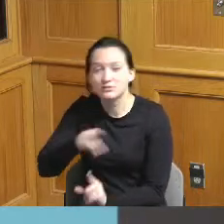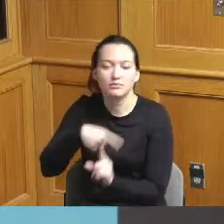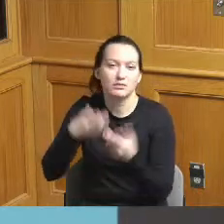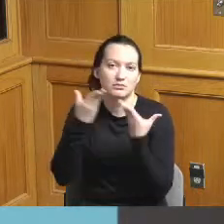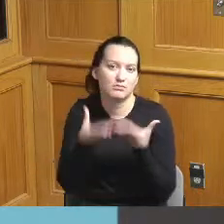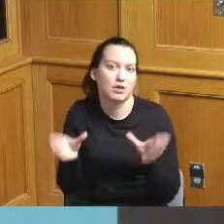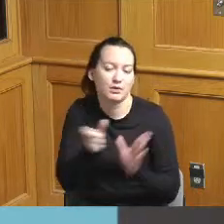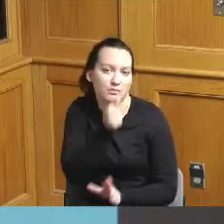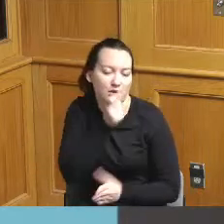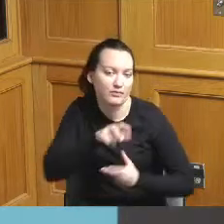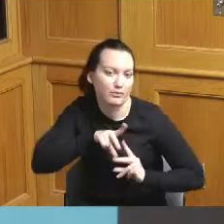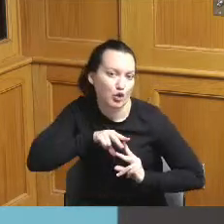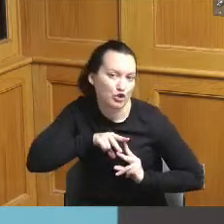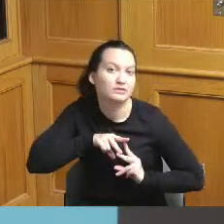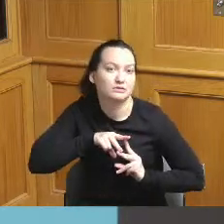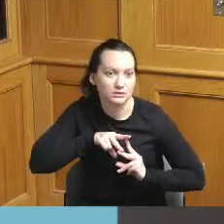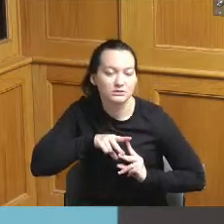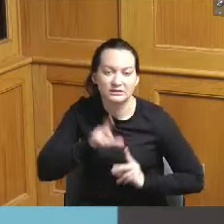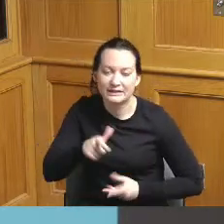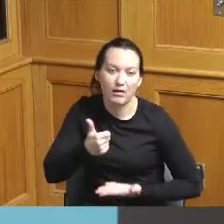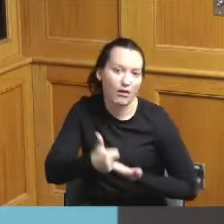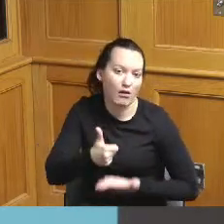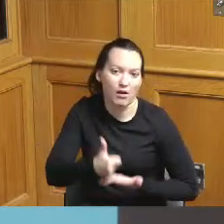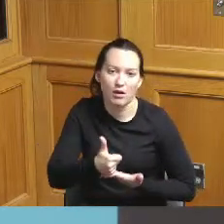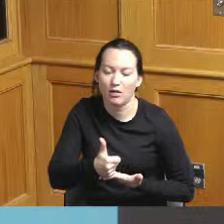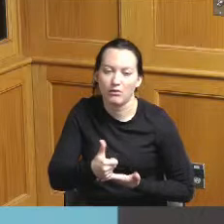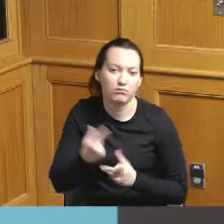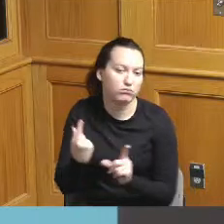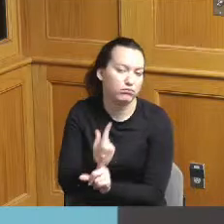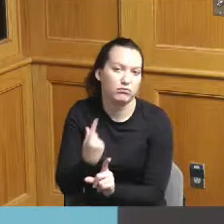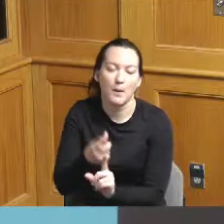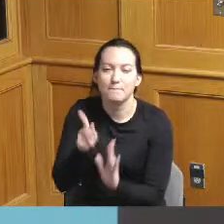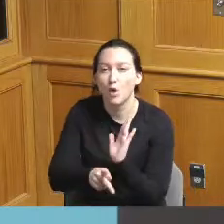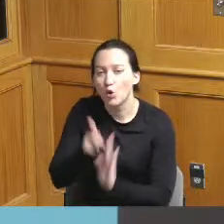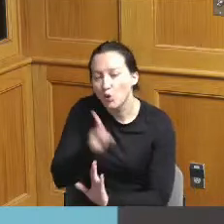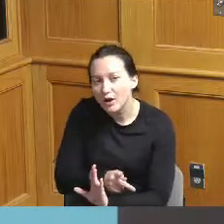private Partners who also need help to execute the prop programs and services that we provide